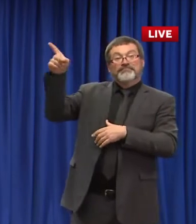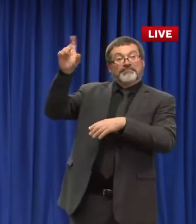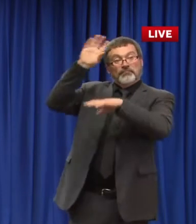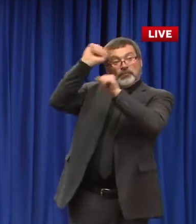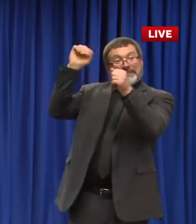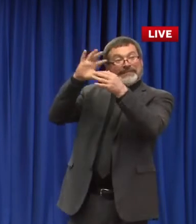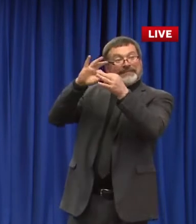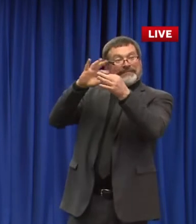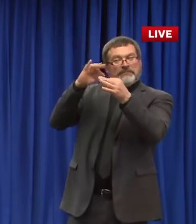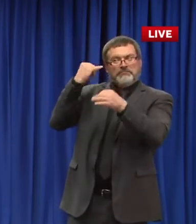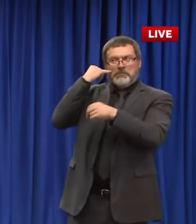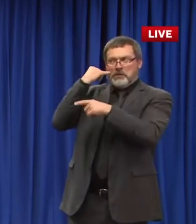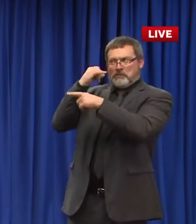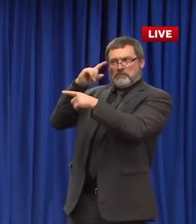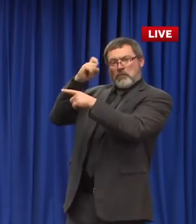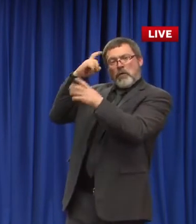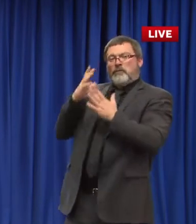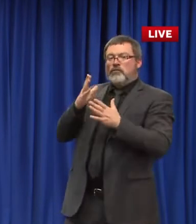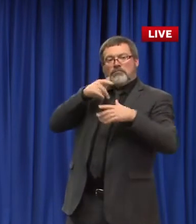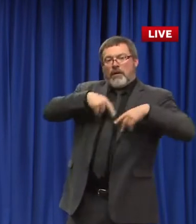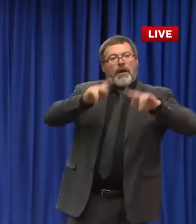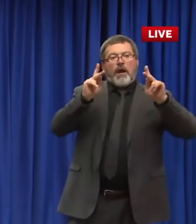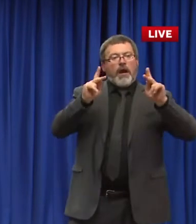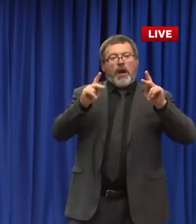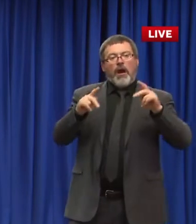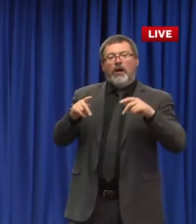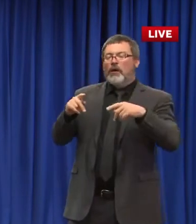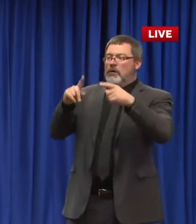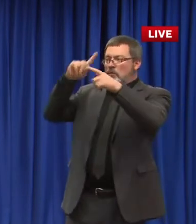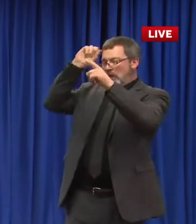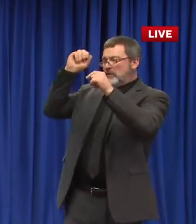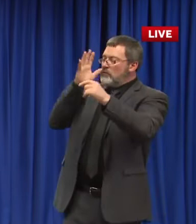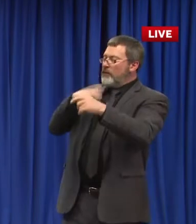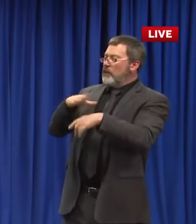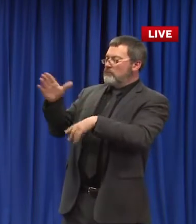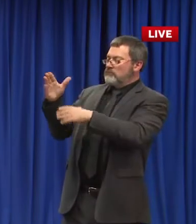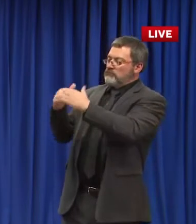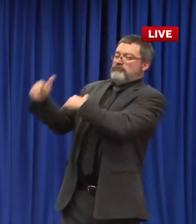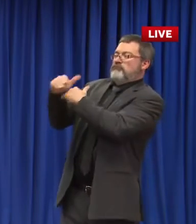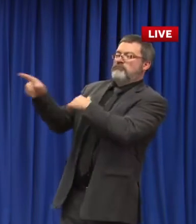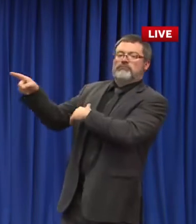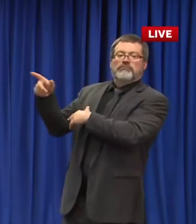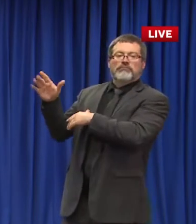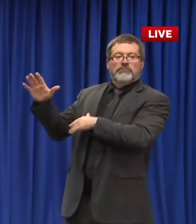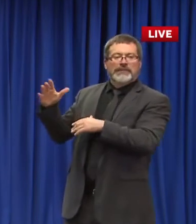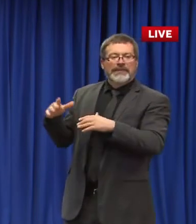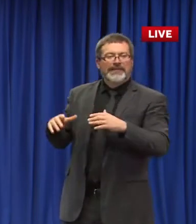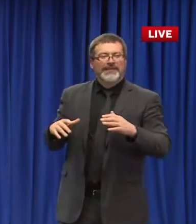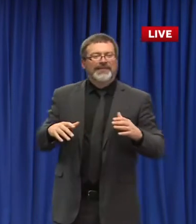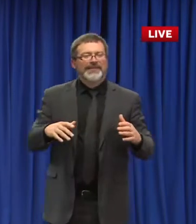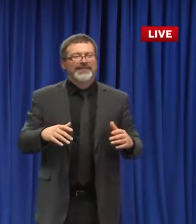THE PRESIDENT ALSO SAID IF GOVERNOR’S DON’T DO THIS THIS WEEKEND, HE’S GOING TO OVERRIDE THE DECISION WHOSE DECISION. IS IT A NEW HAMPSHIRE PRESIDENT TRUMP’S?